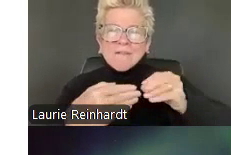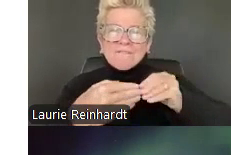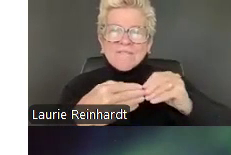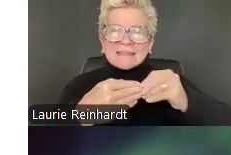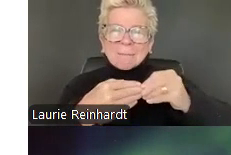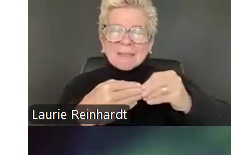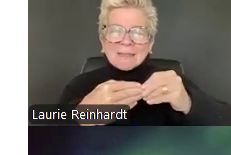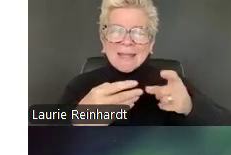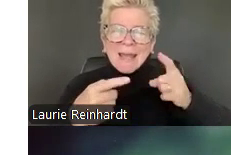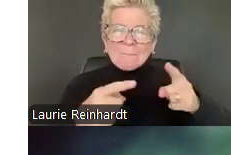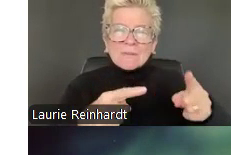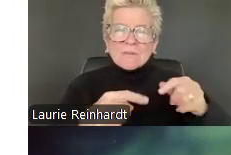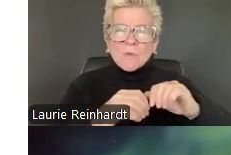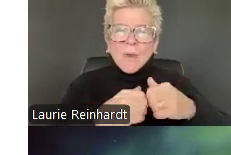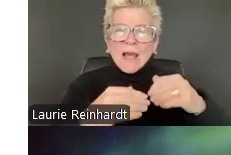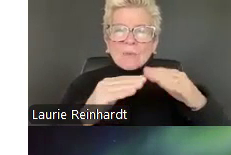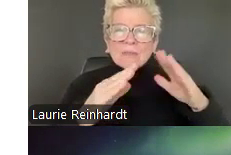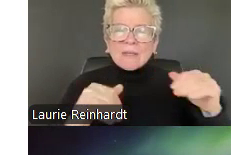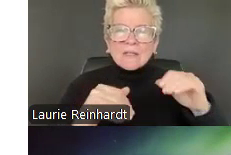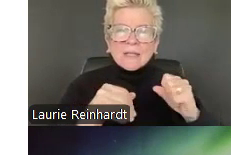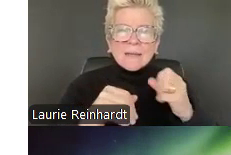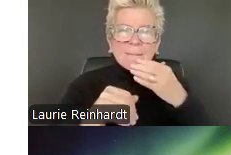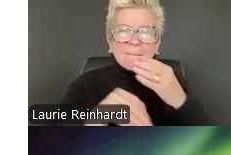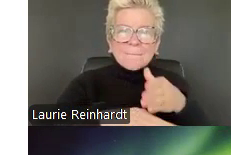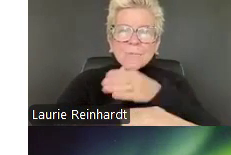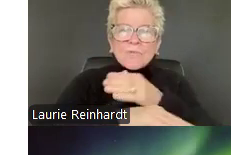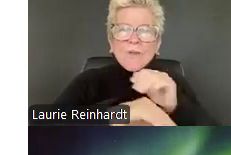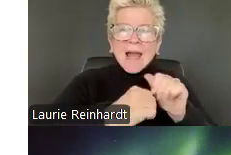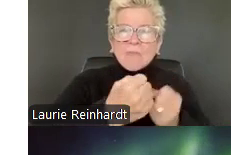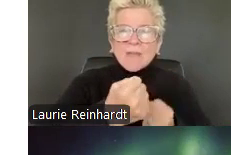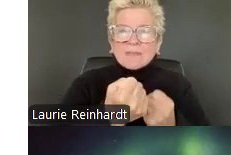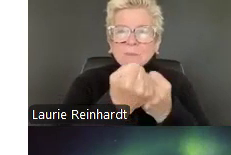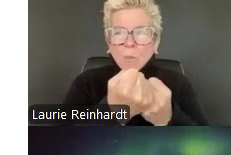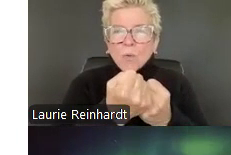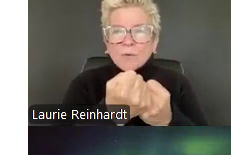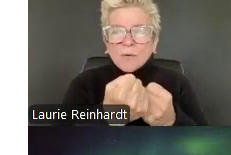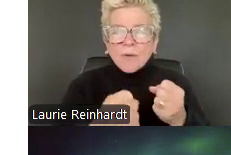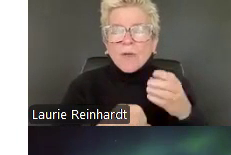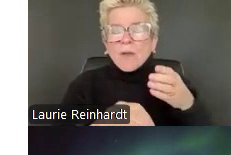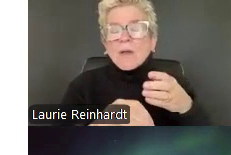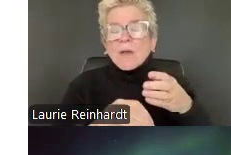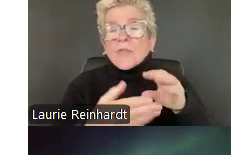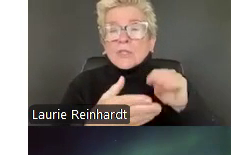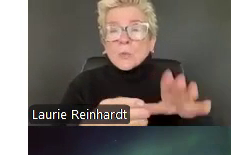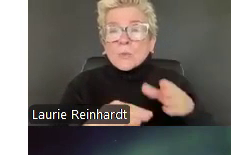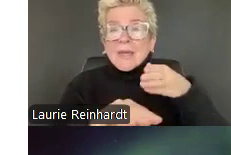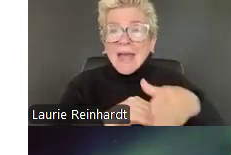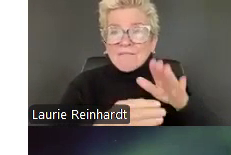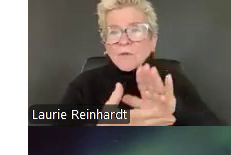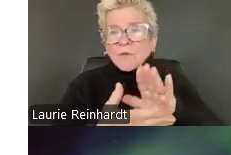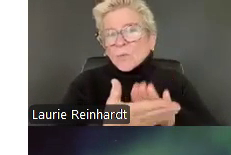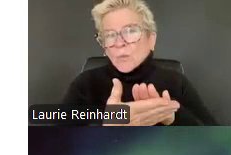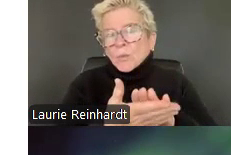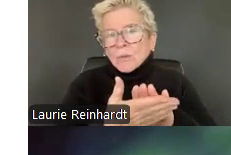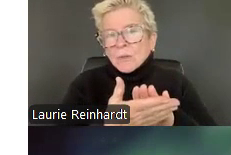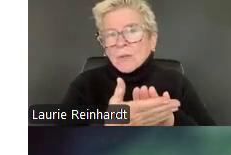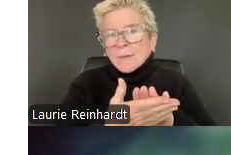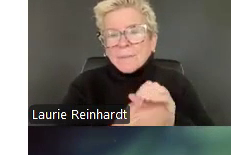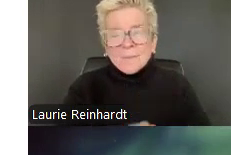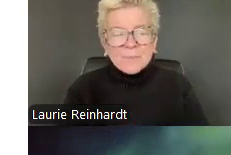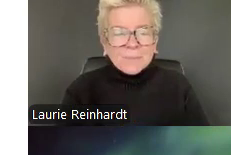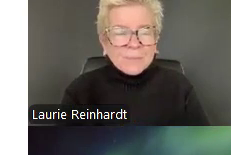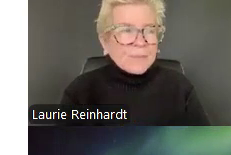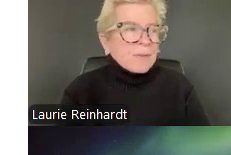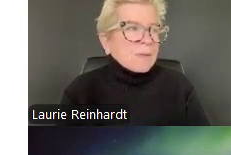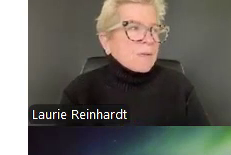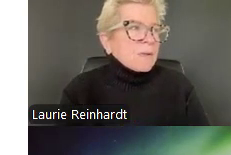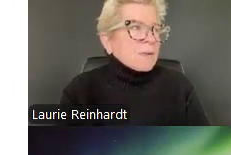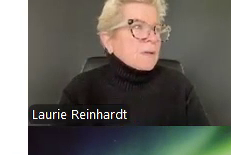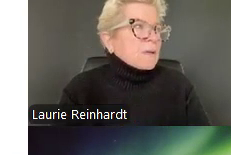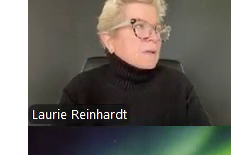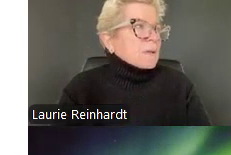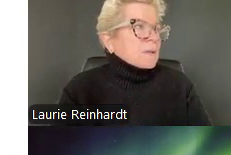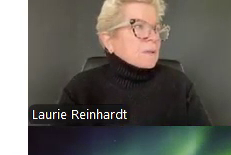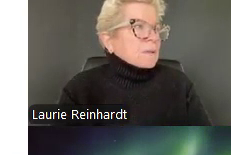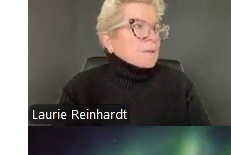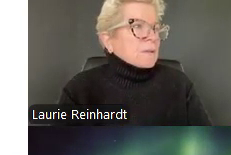how systems can like better support improved post School outcomes - so that's that yellow